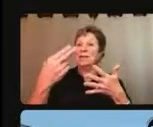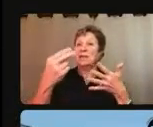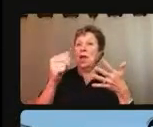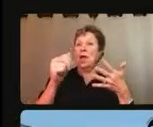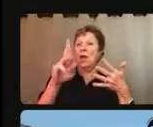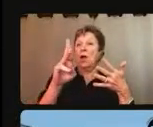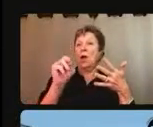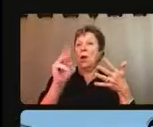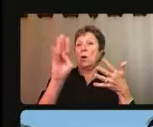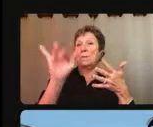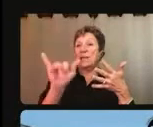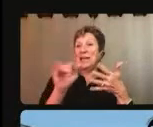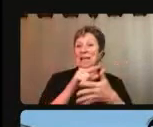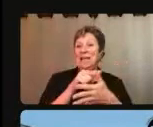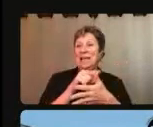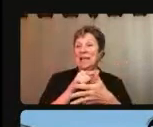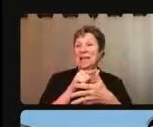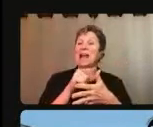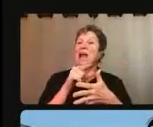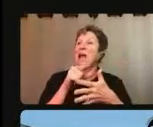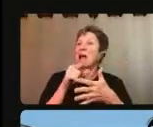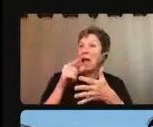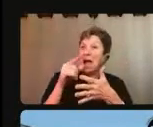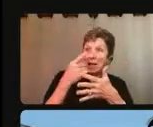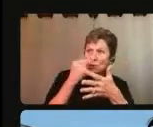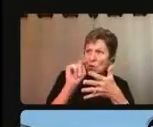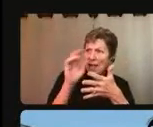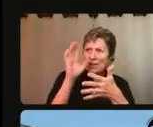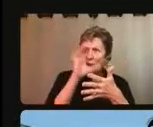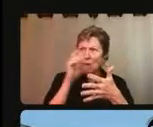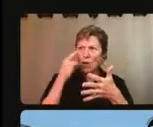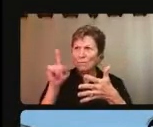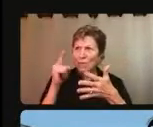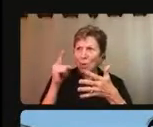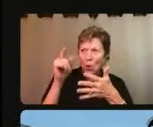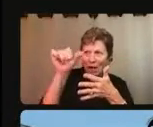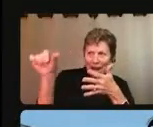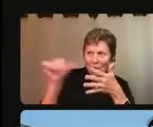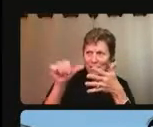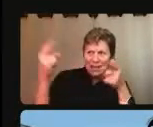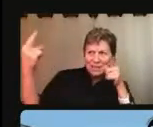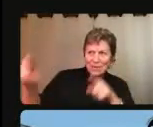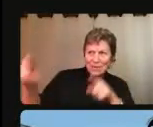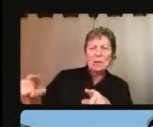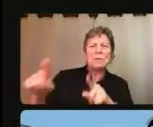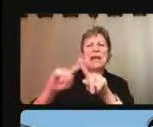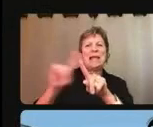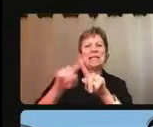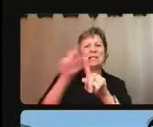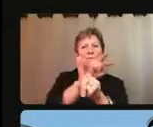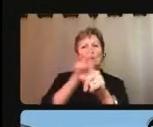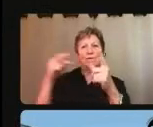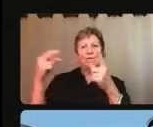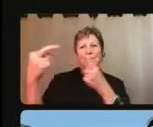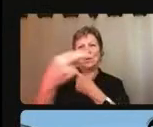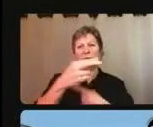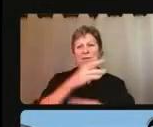CONTRIBUTE WHERE I'M PLANTED MY TOP FIVE STRENGTHS WHERE THESE